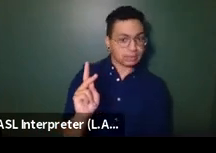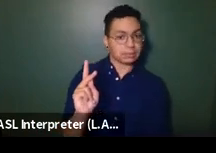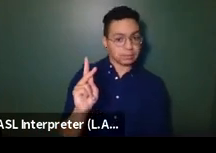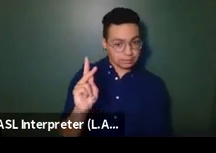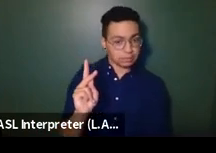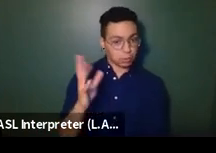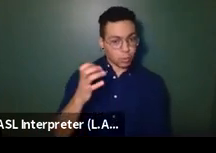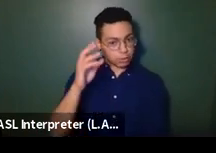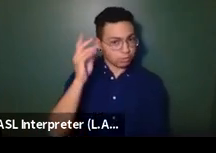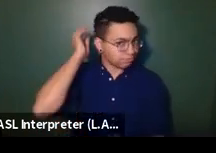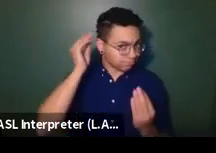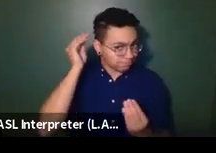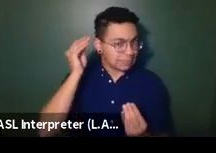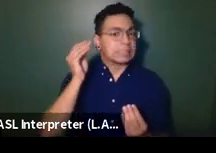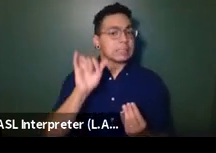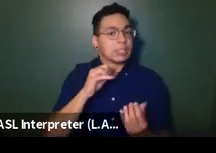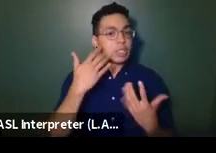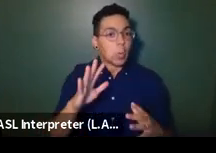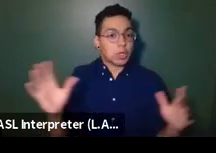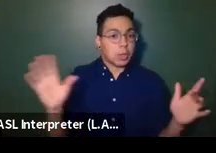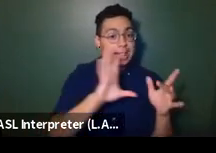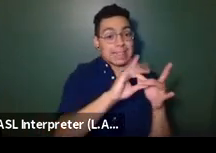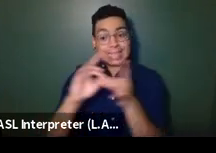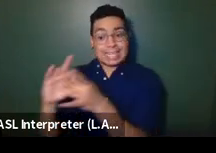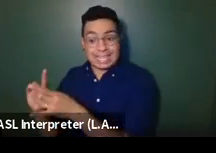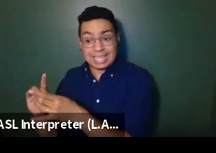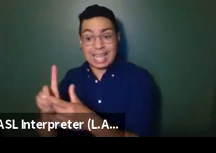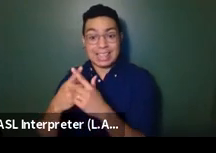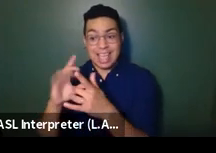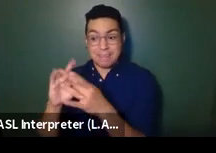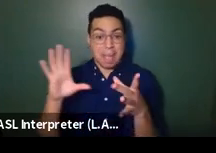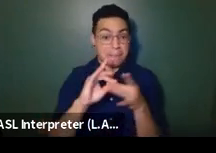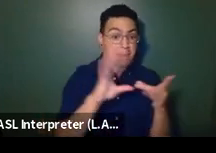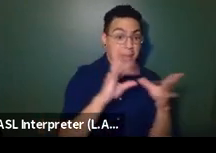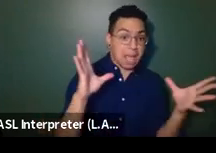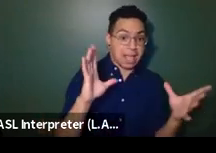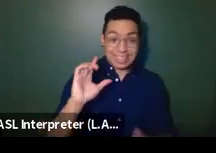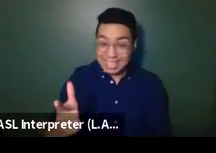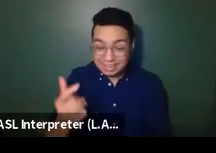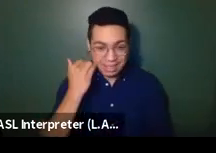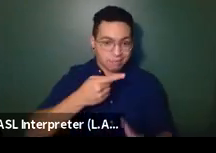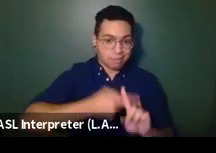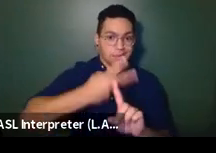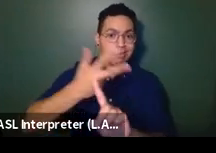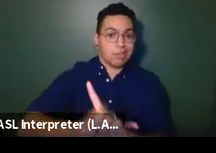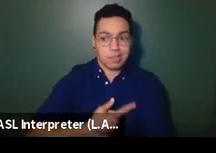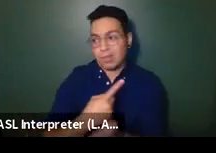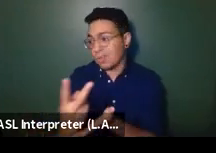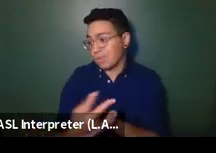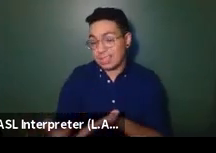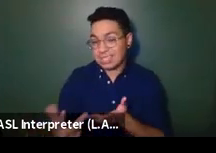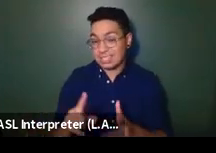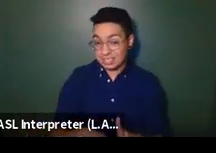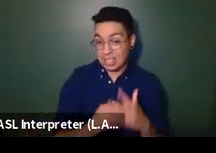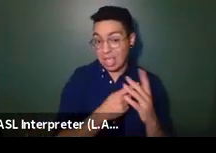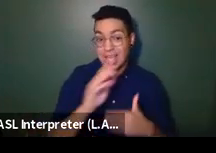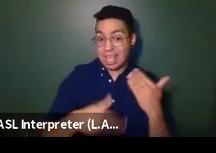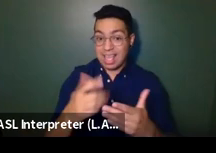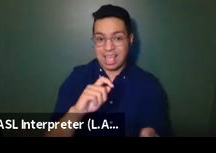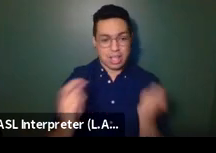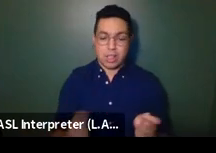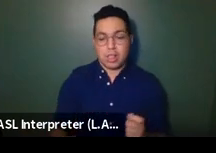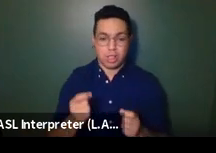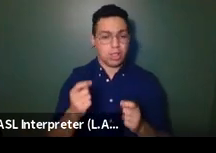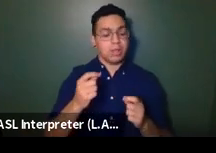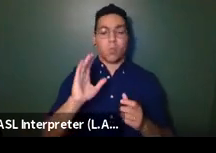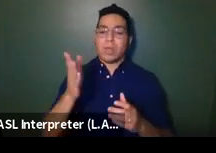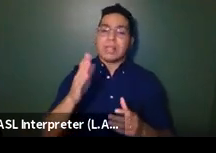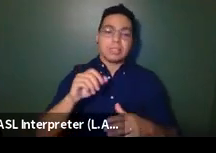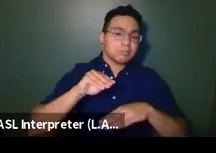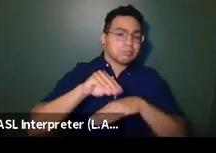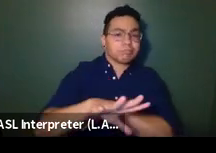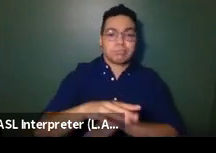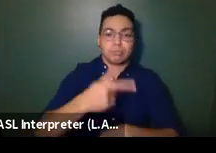ESD 189 - Amy Colburn: You don't want to link or own link after you've started like if you're a couple months into the year, a couple weeks into the year. It does some things with grading and assignments that could be frustrating.